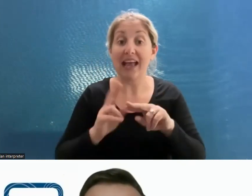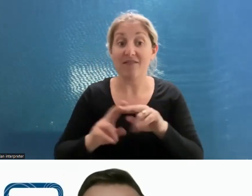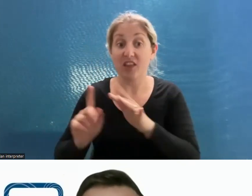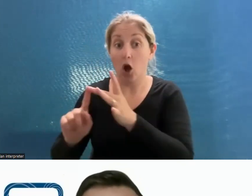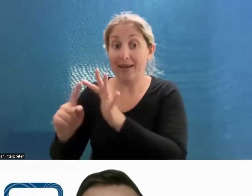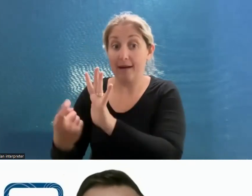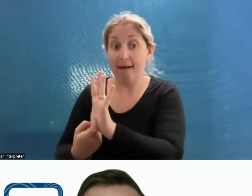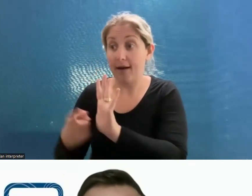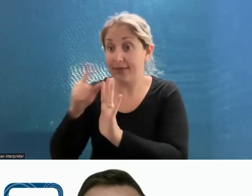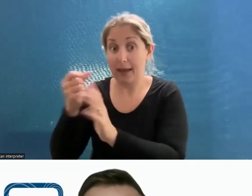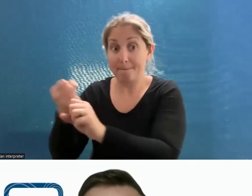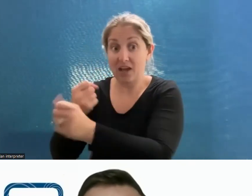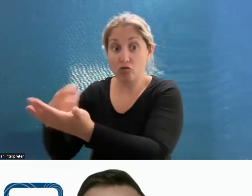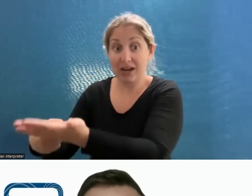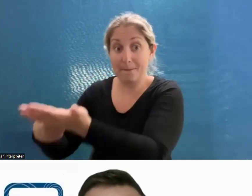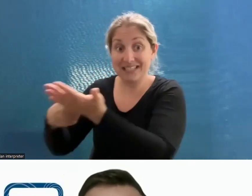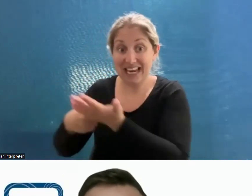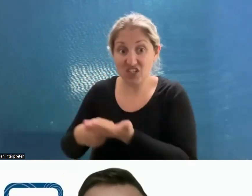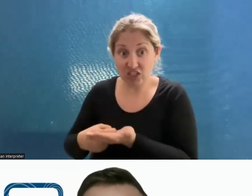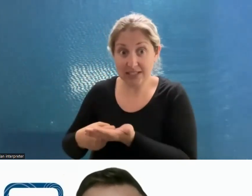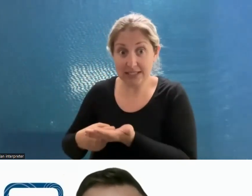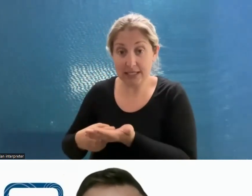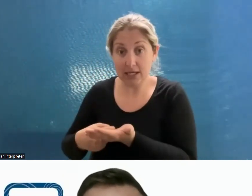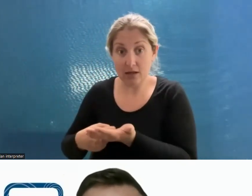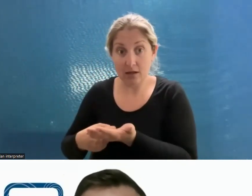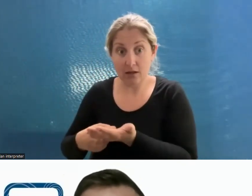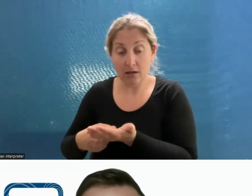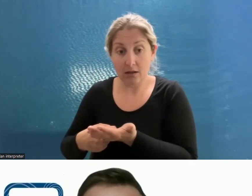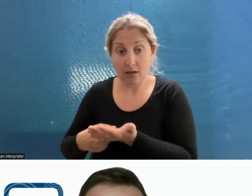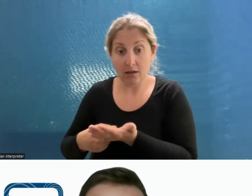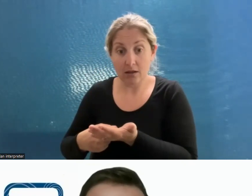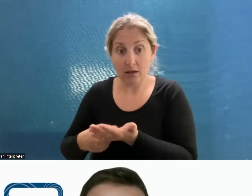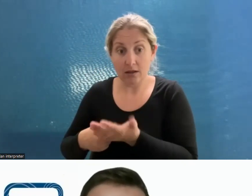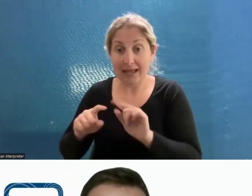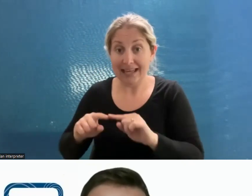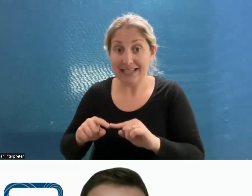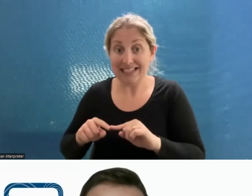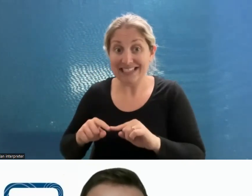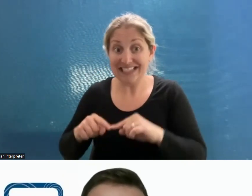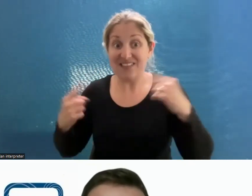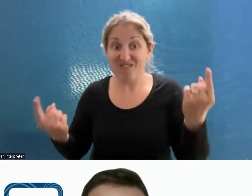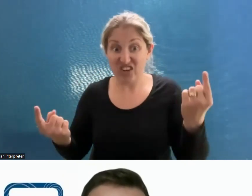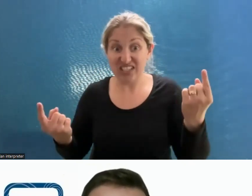Expert can make a recommendation, different to what the parties requested as an outcome,